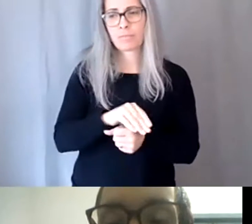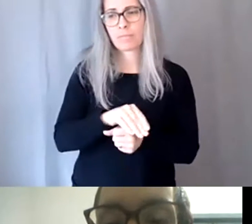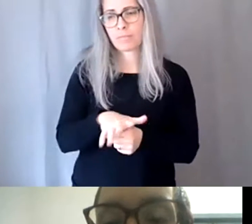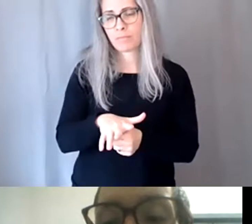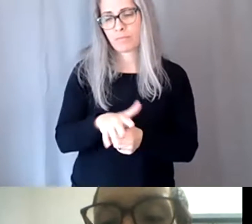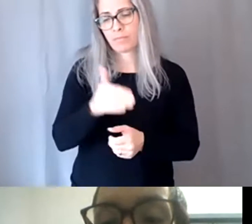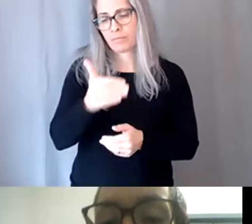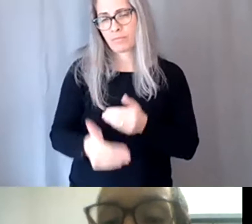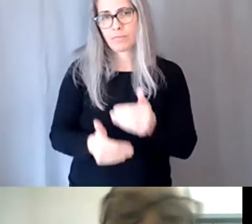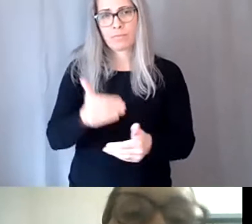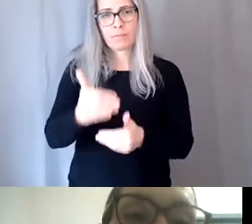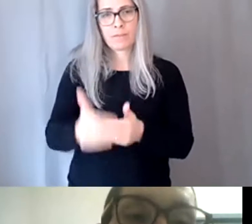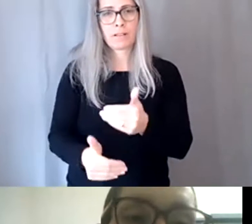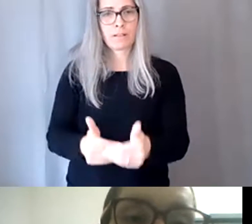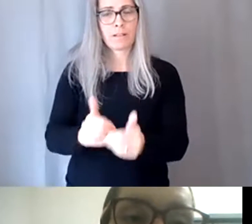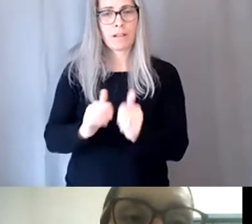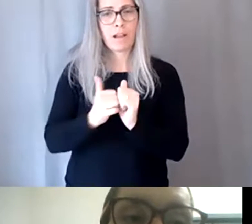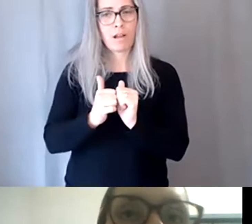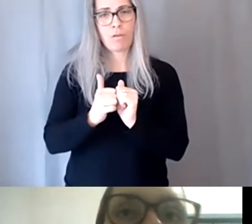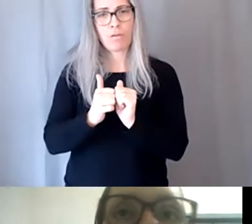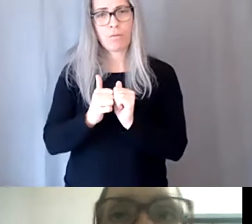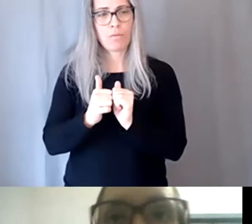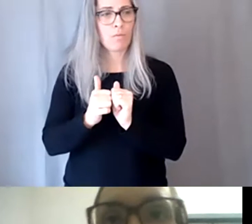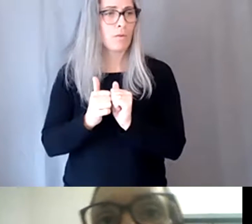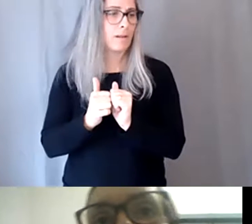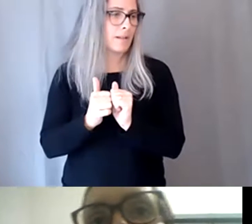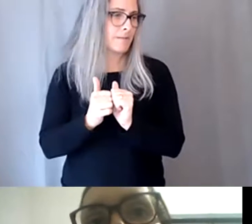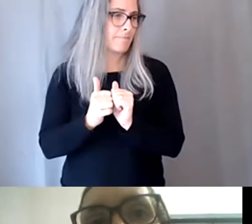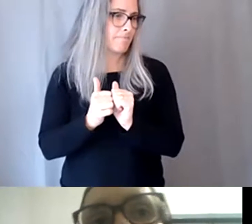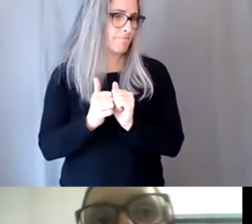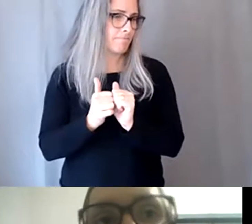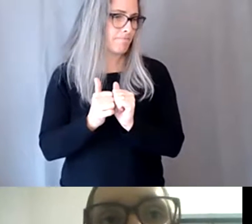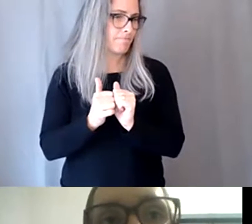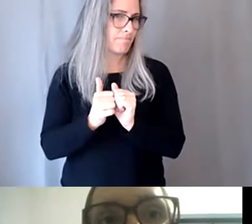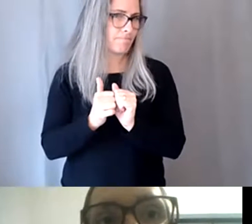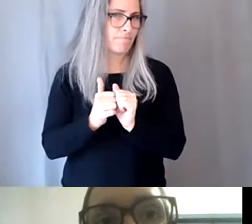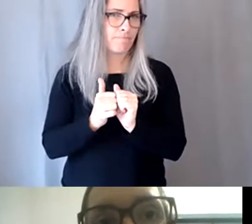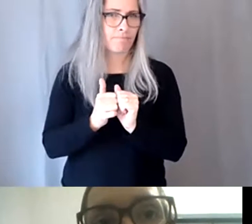will represent